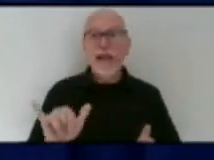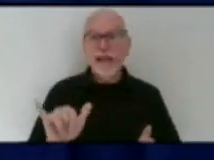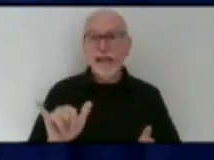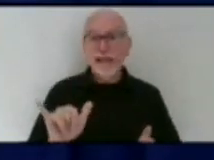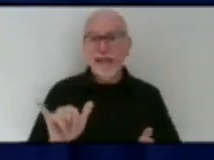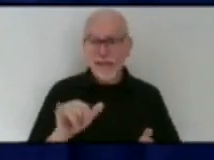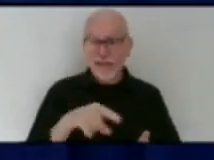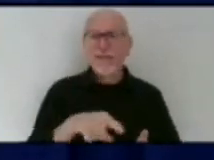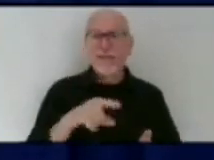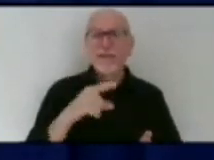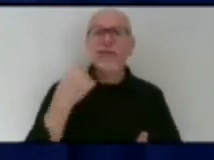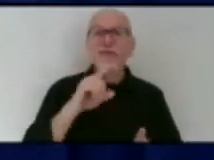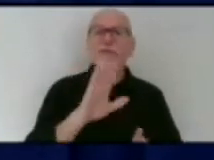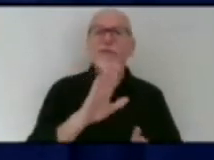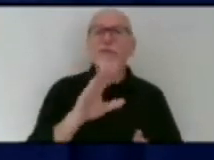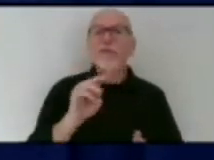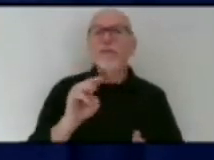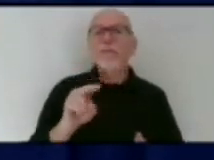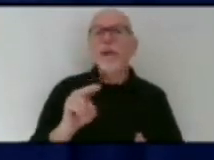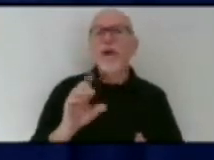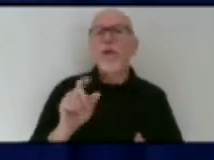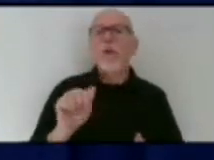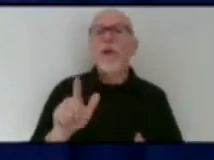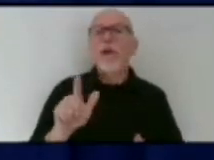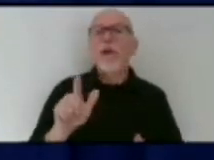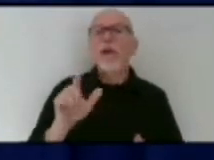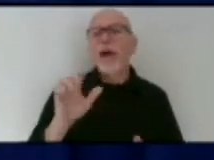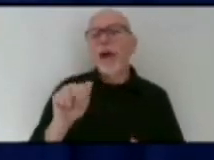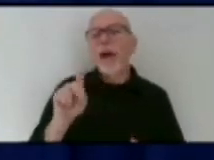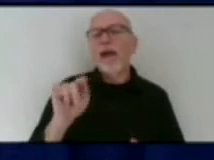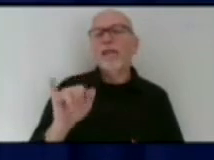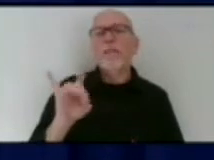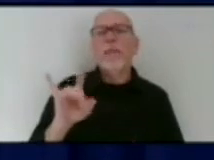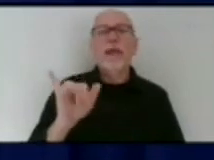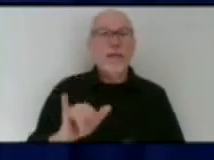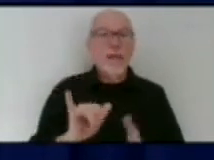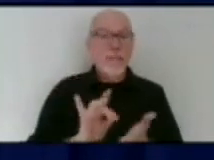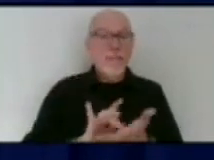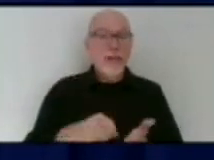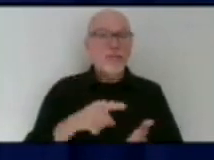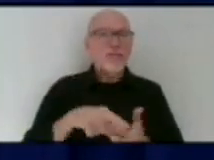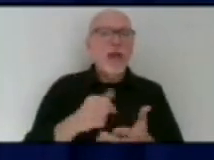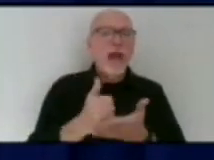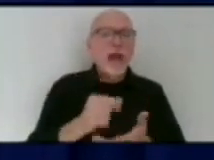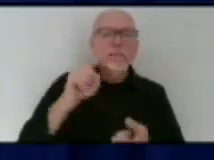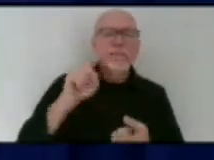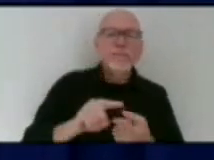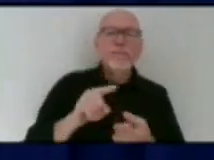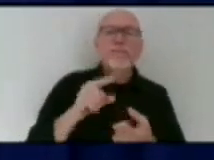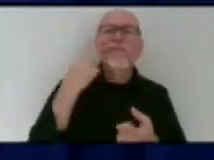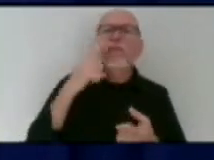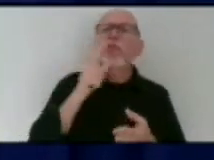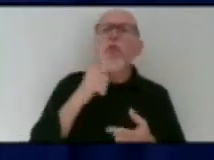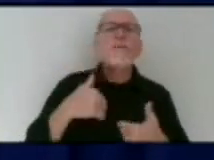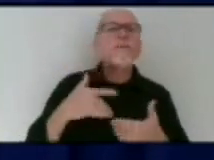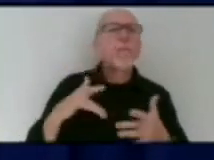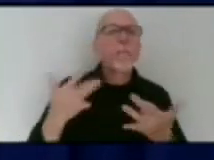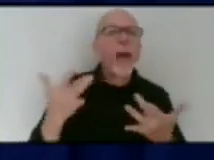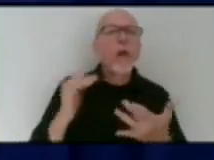monoclonal antibody, which is a therapeutic designed to treat mild to moderate Covad. 19 infections in adults and Children.